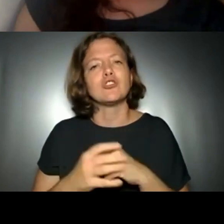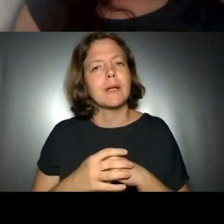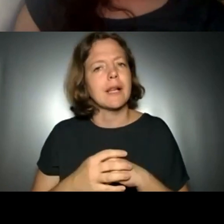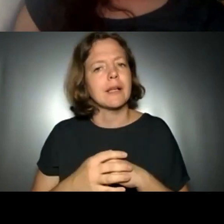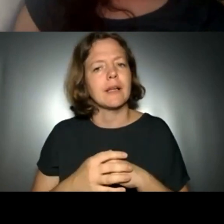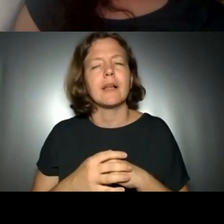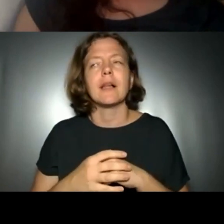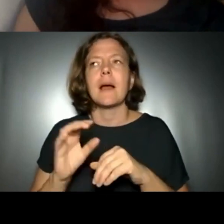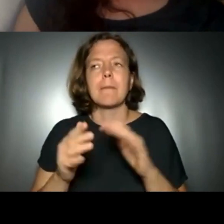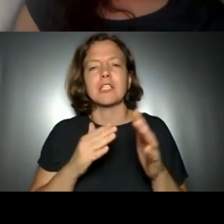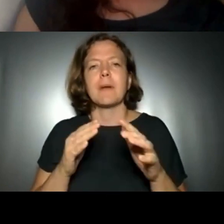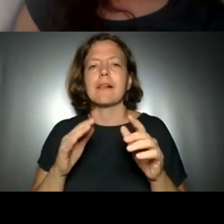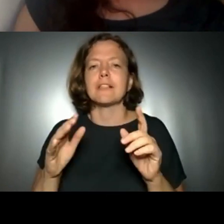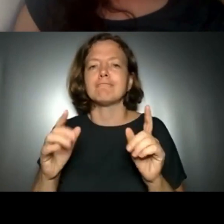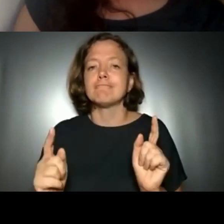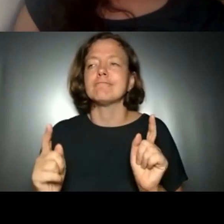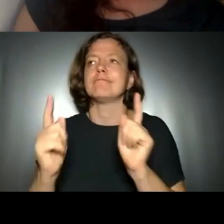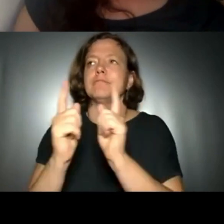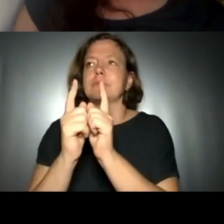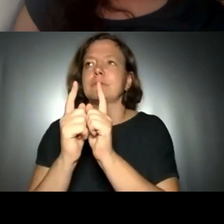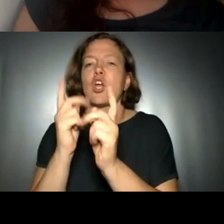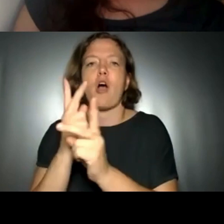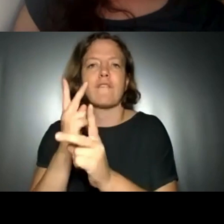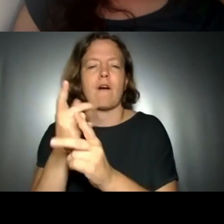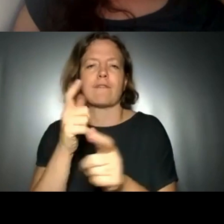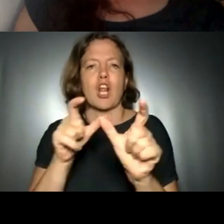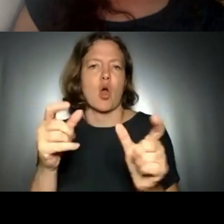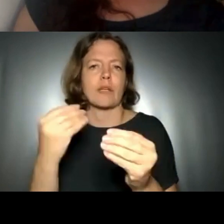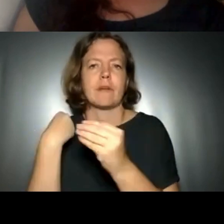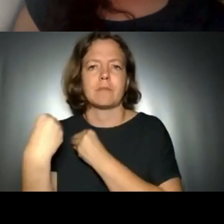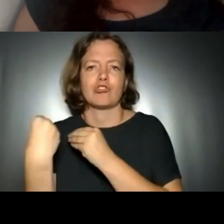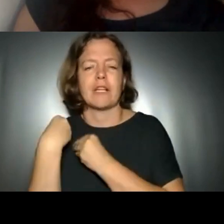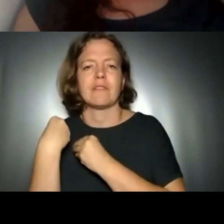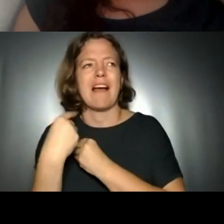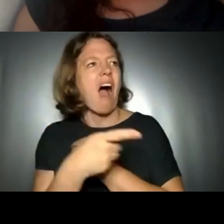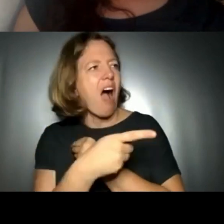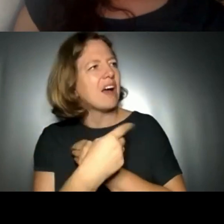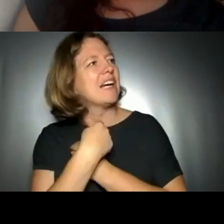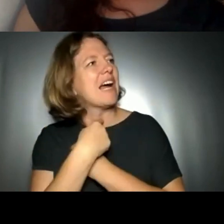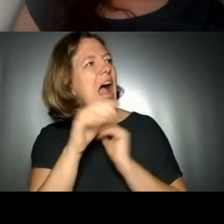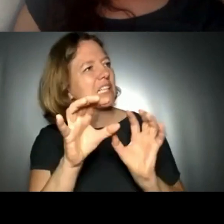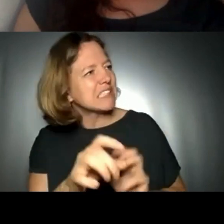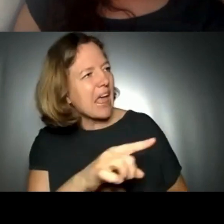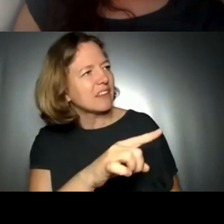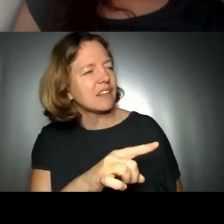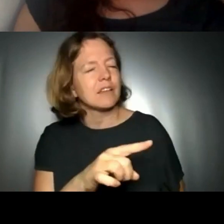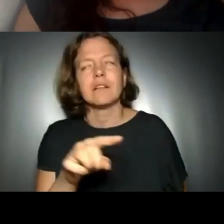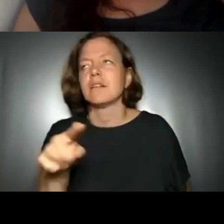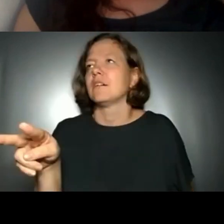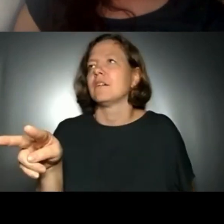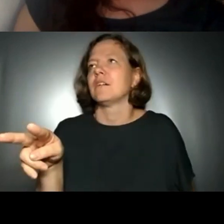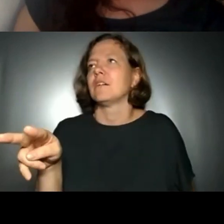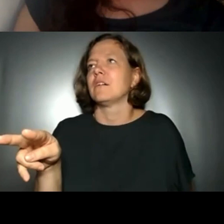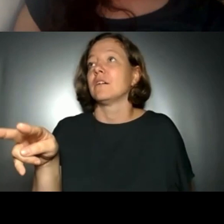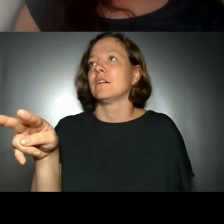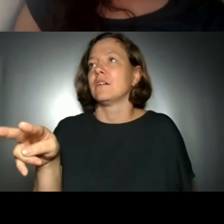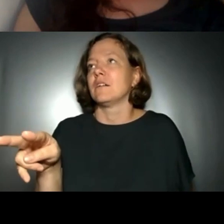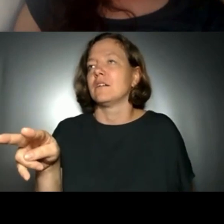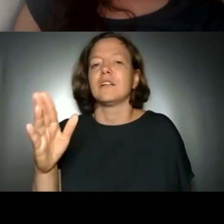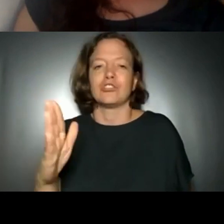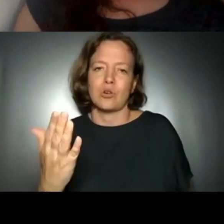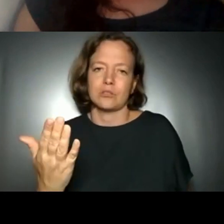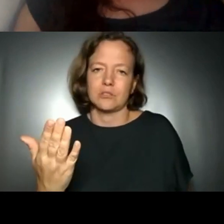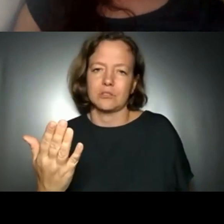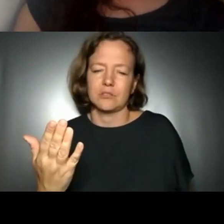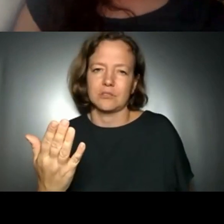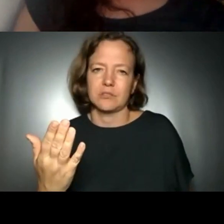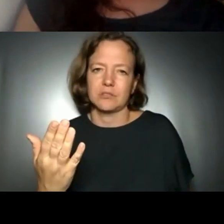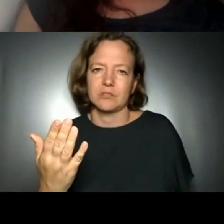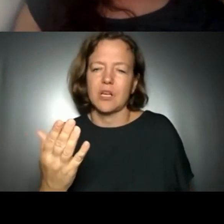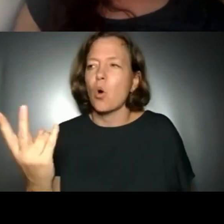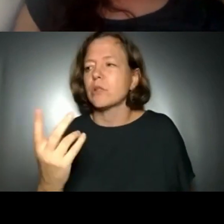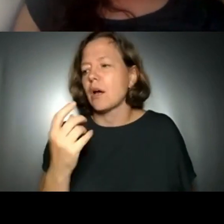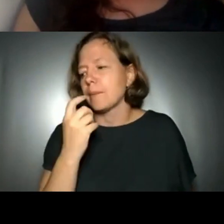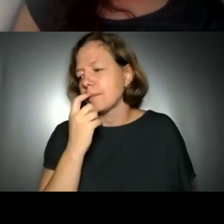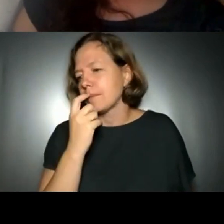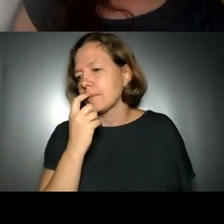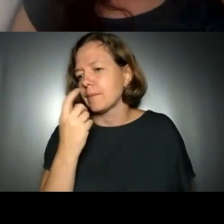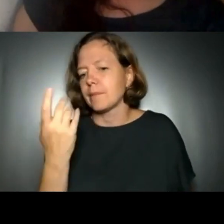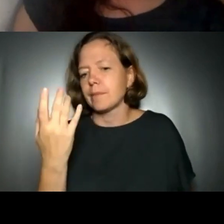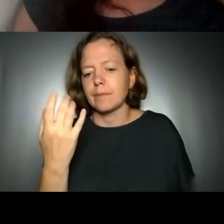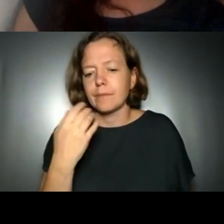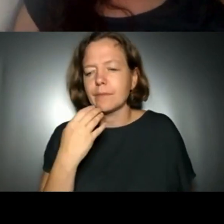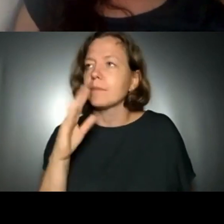I get asked about my access, that is a good sign for me. Or I also have been given like a full picture of what can I expect,